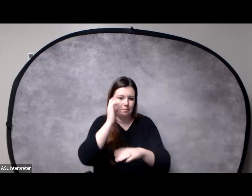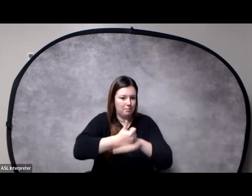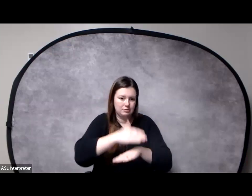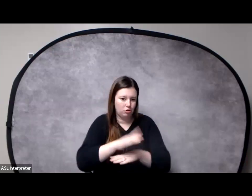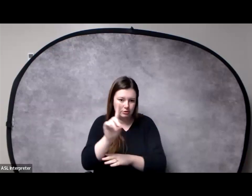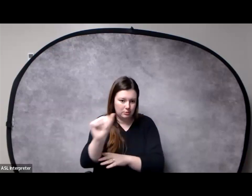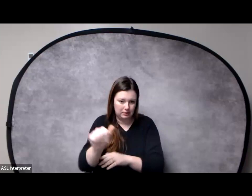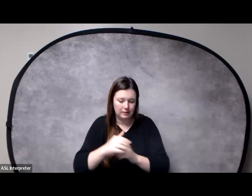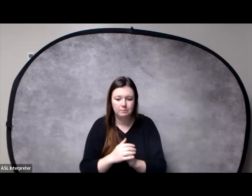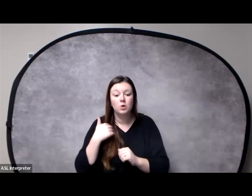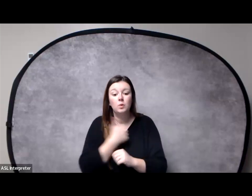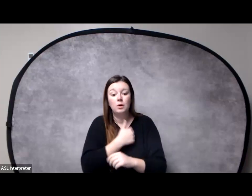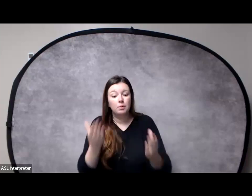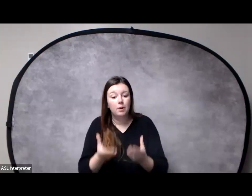the types of discrimination that we're seeing.